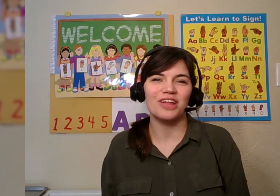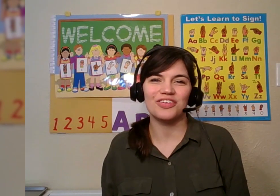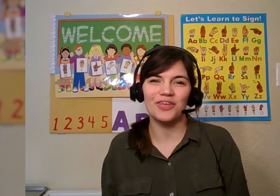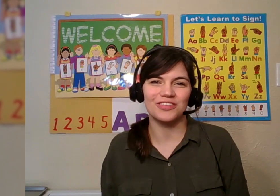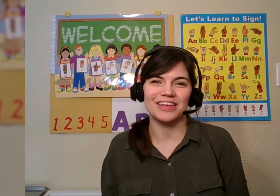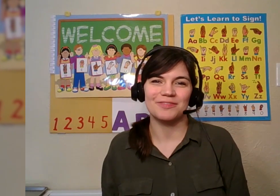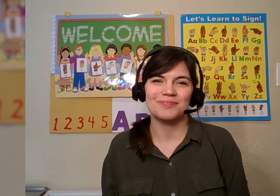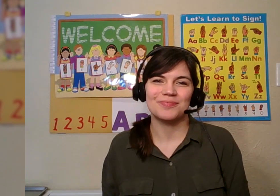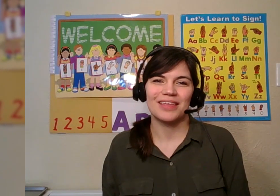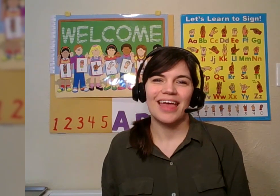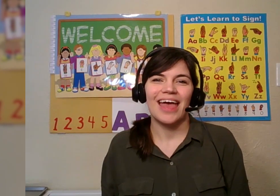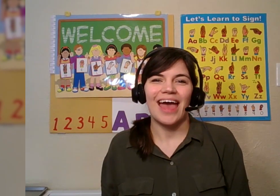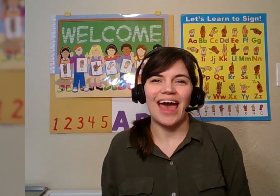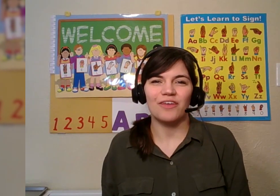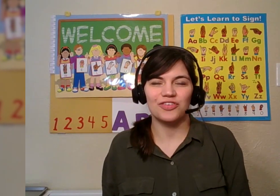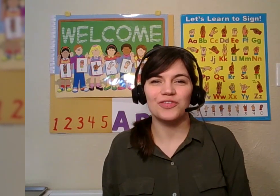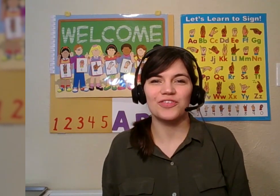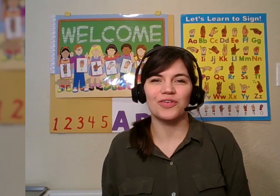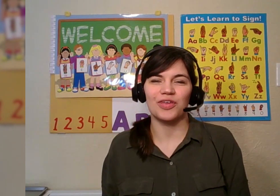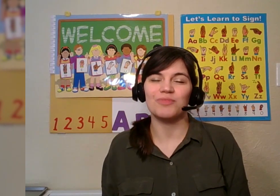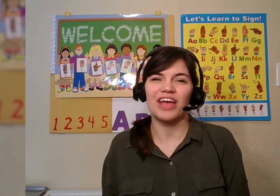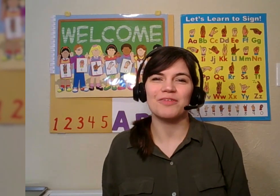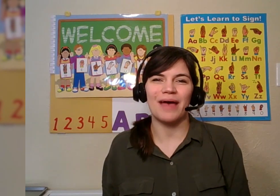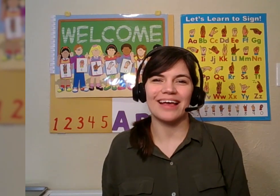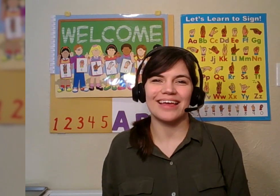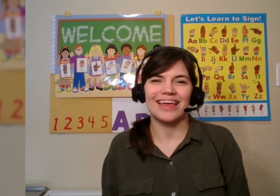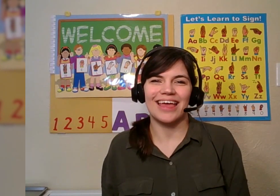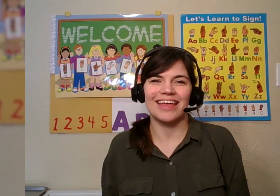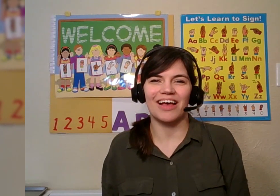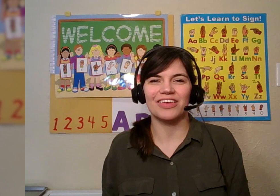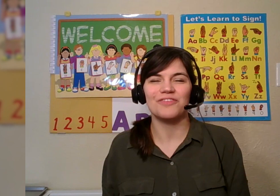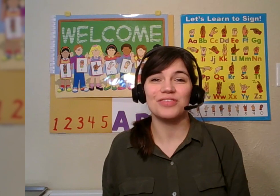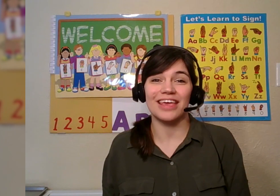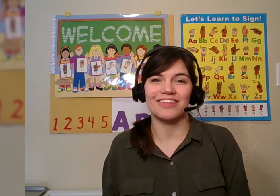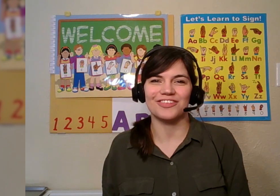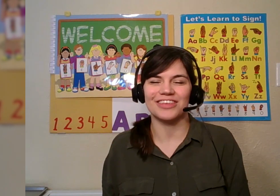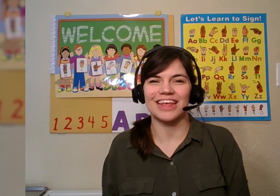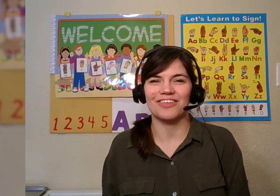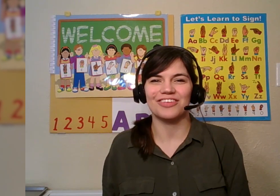closely. After you circle them, check back and I'll give you the answers in English.